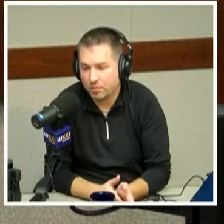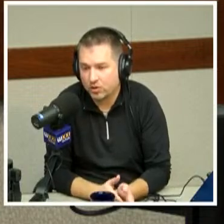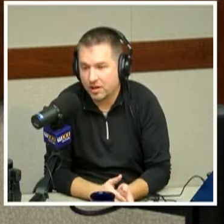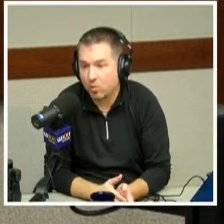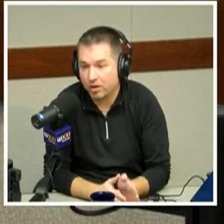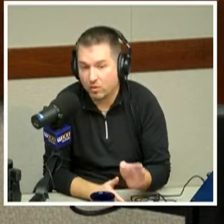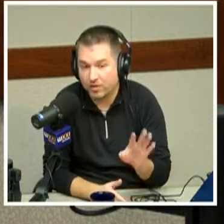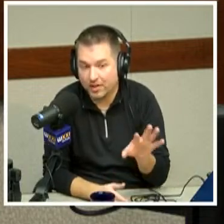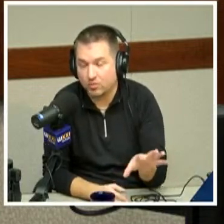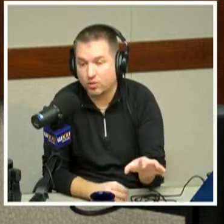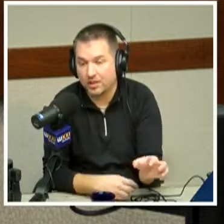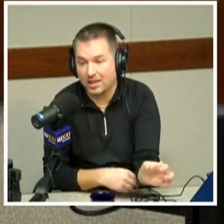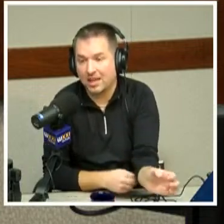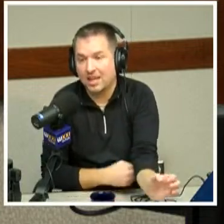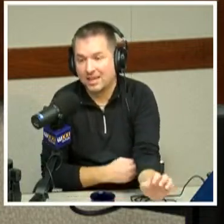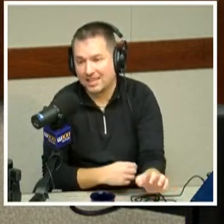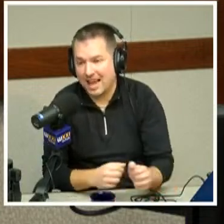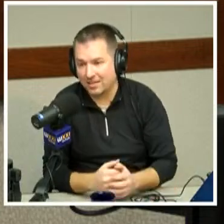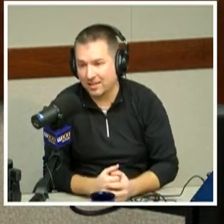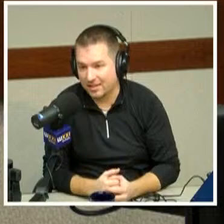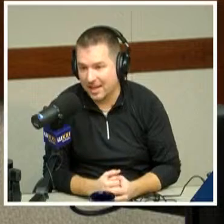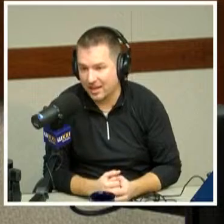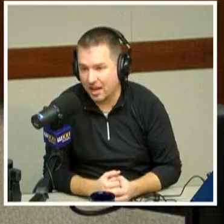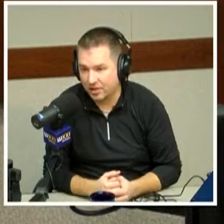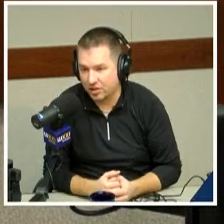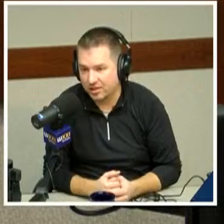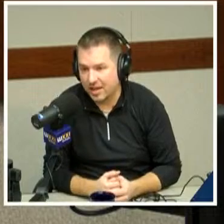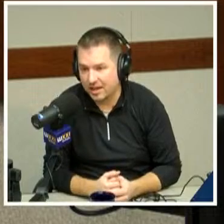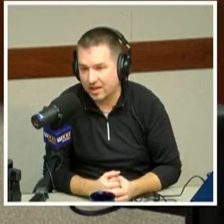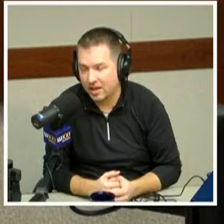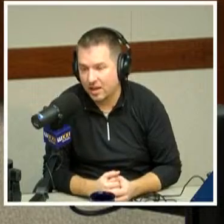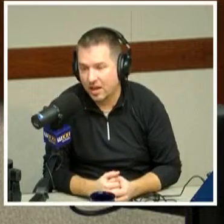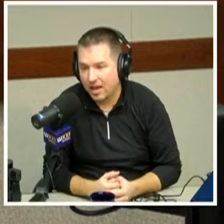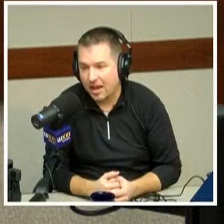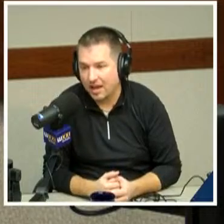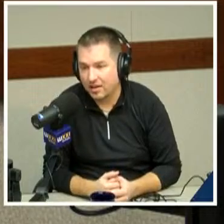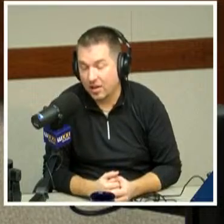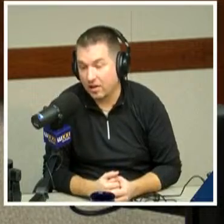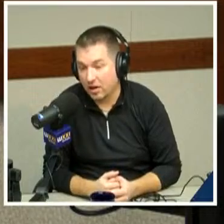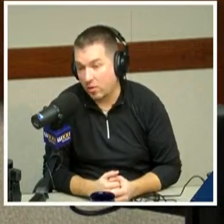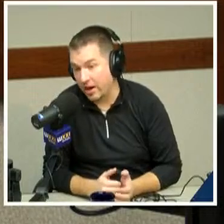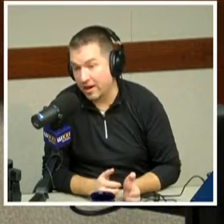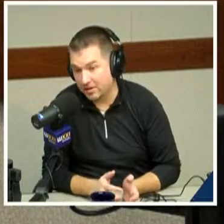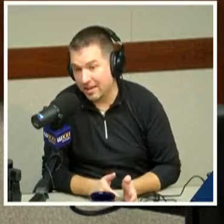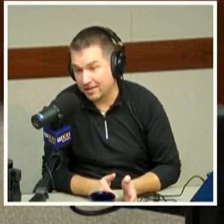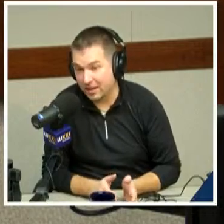person I'm working with that's really tackling the technology side and quite honestly that's like a